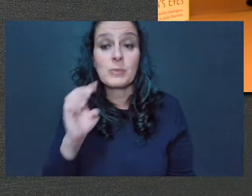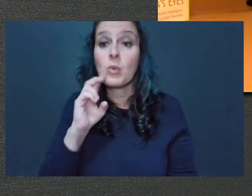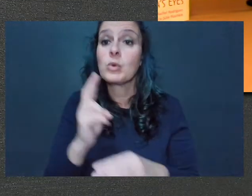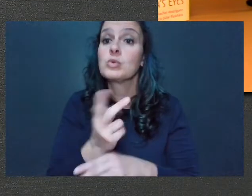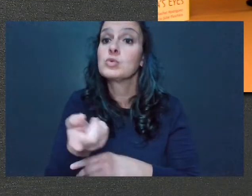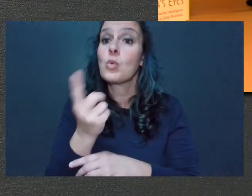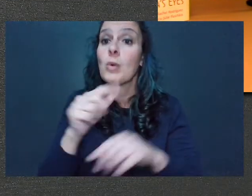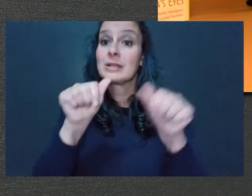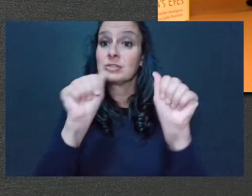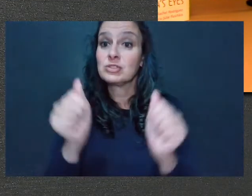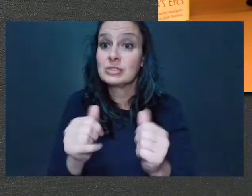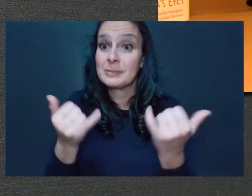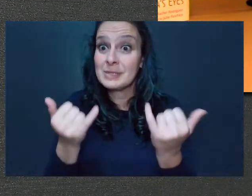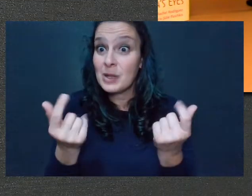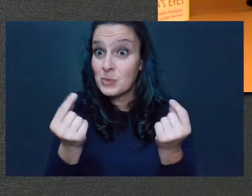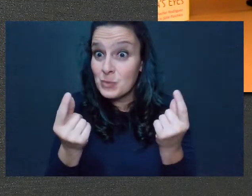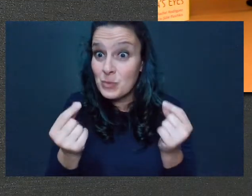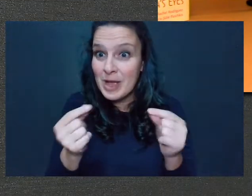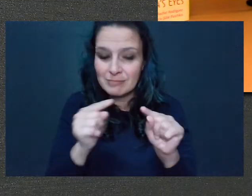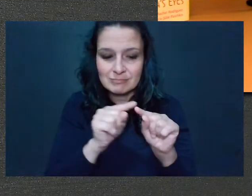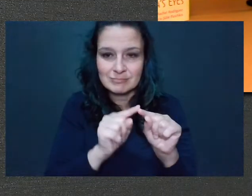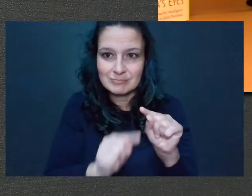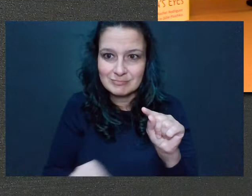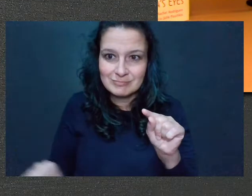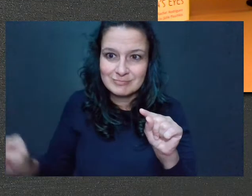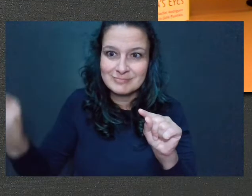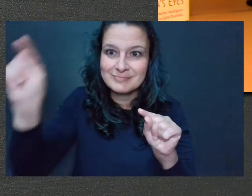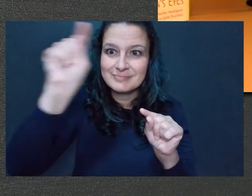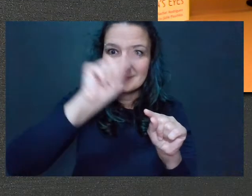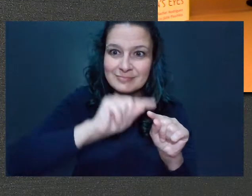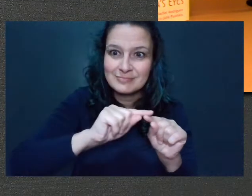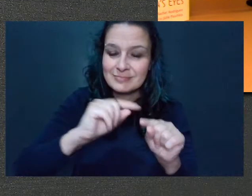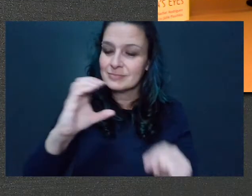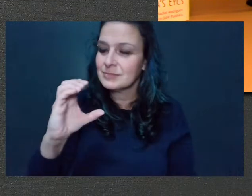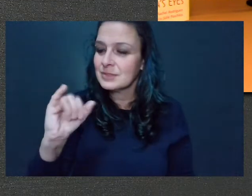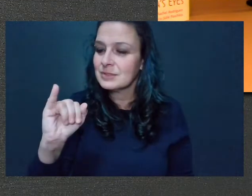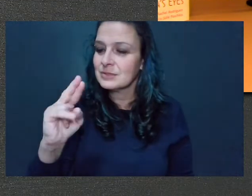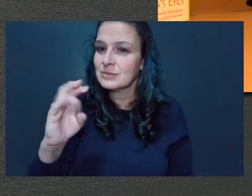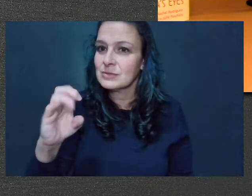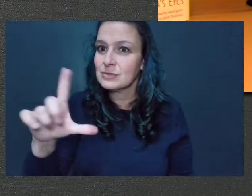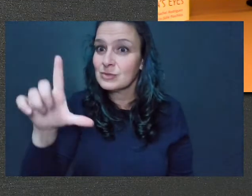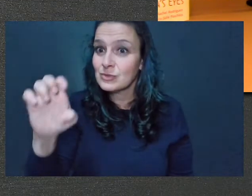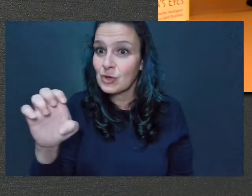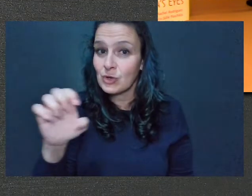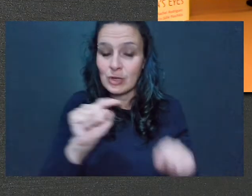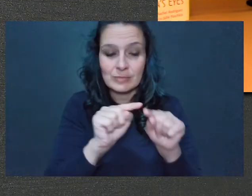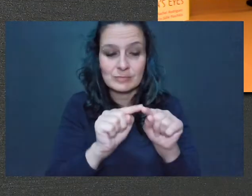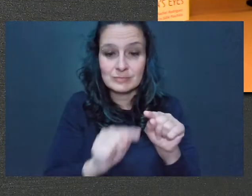Circle. Can you say circle? Circles do not have any sides.